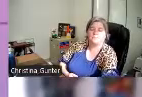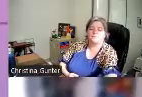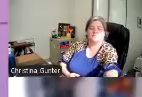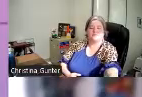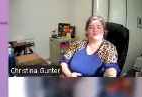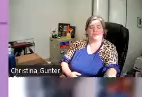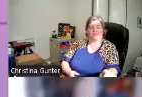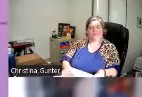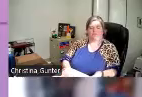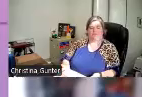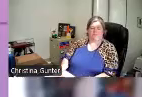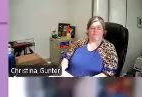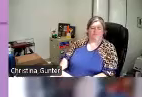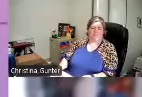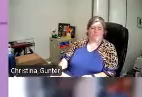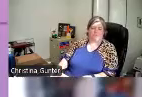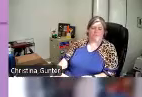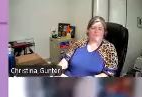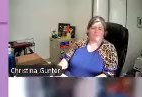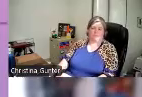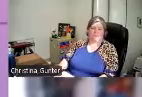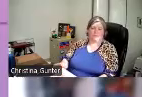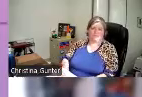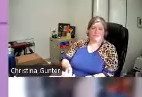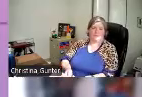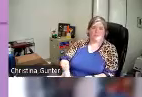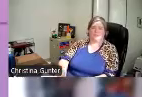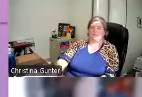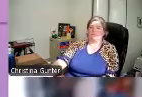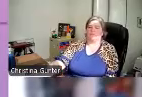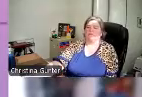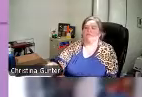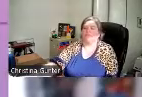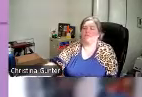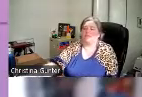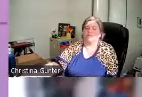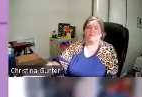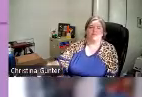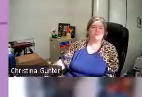we'll have time for discussion and Q&A, where we'll talk about lessons learned